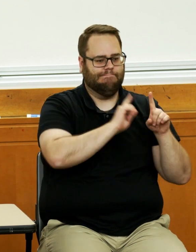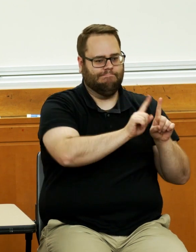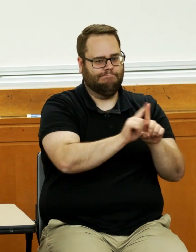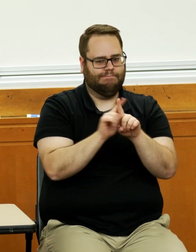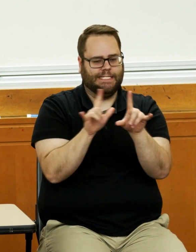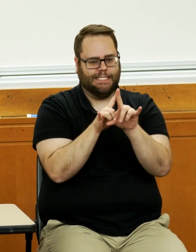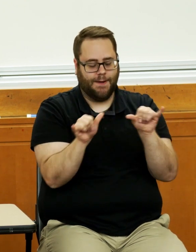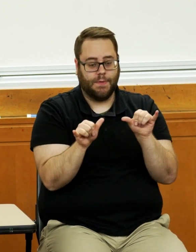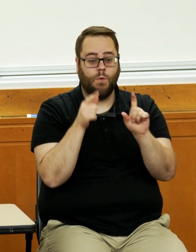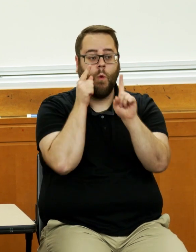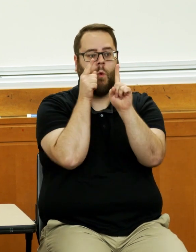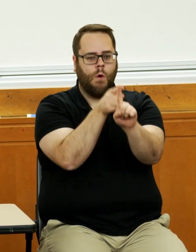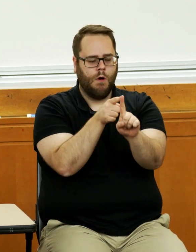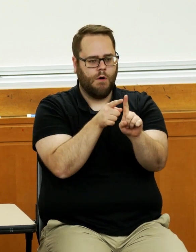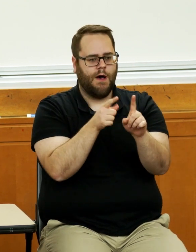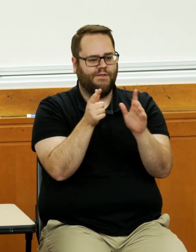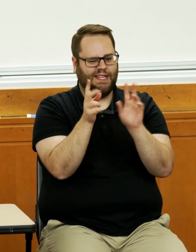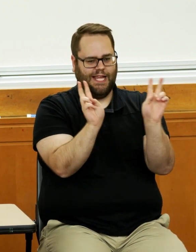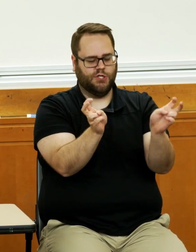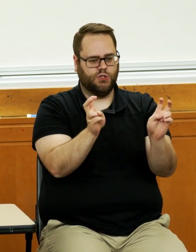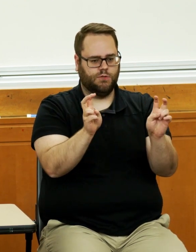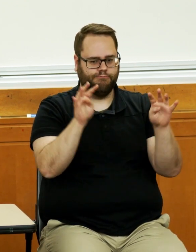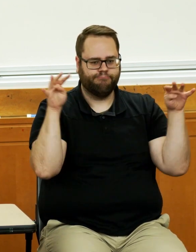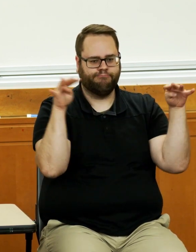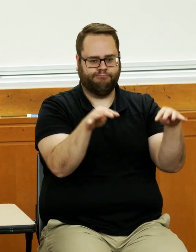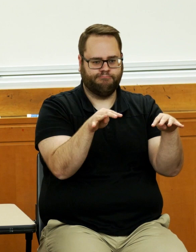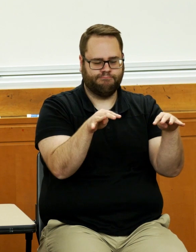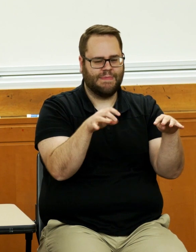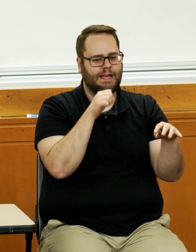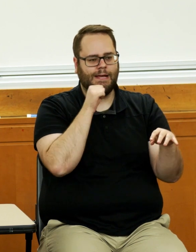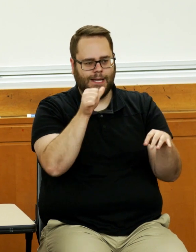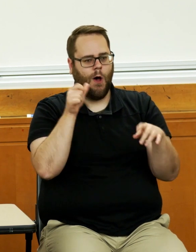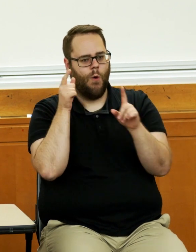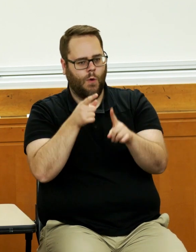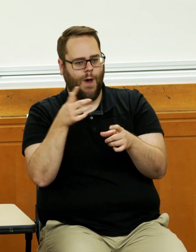an issue and overwhelming the opposition rather than necessarily winning on precise legal issues